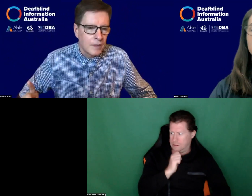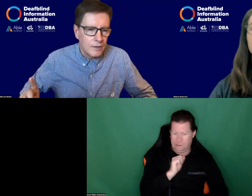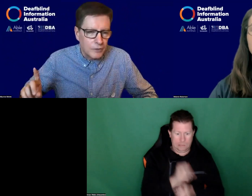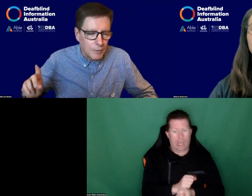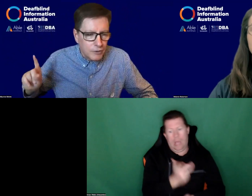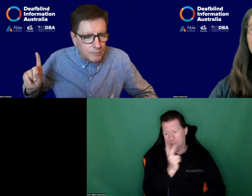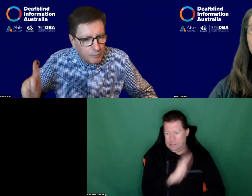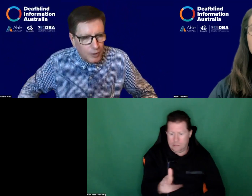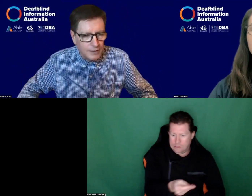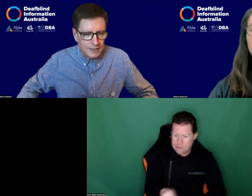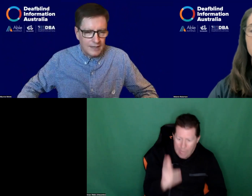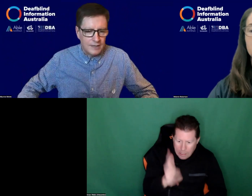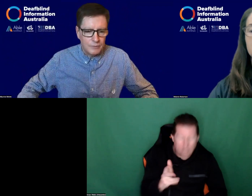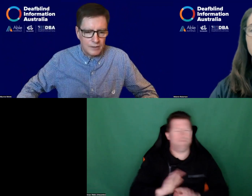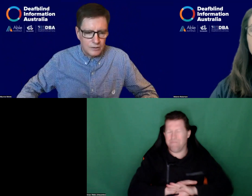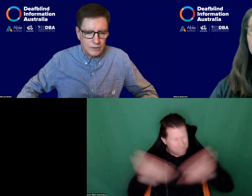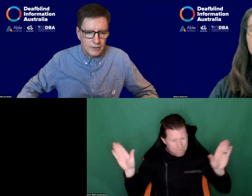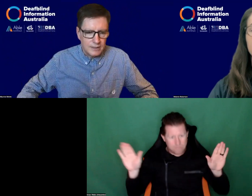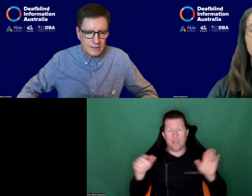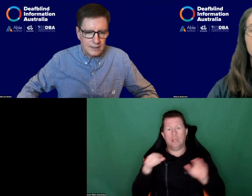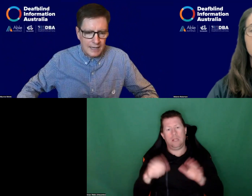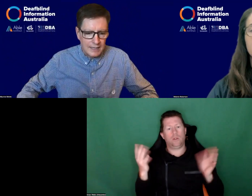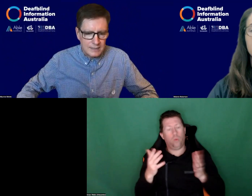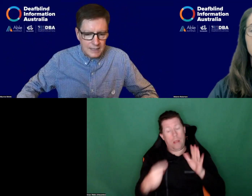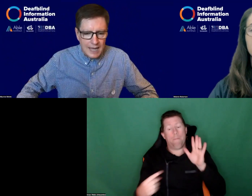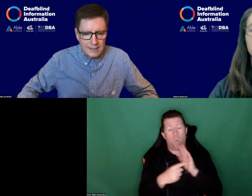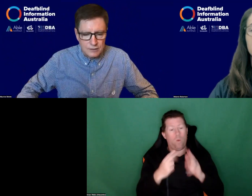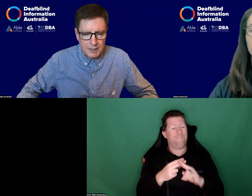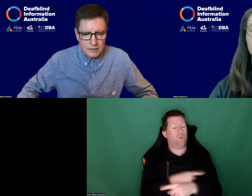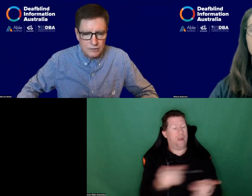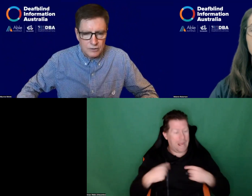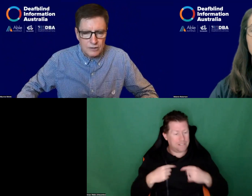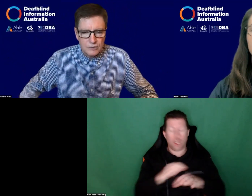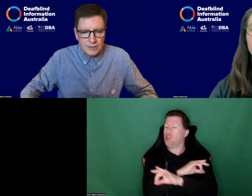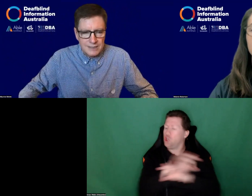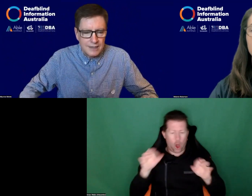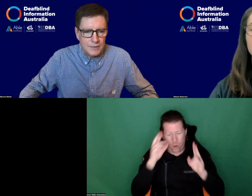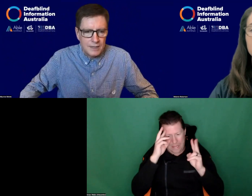So the most important thing I think we can do, is not expect students to do the same thing